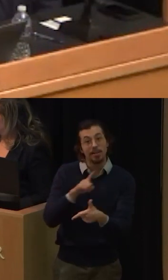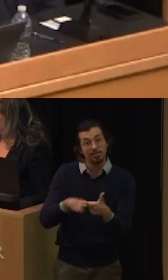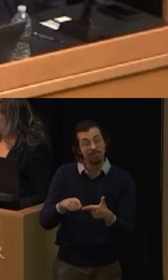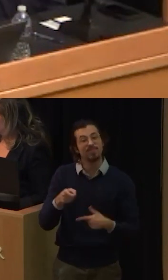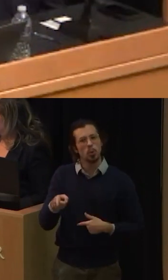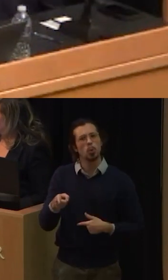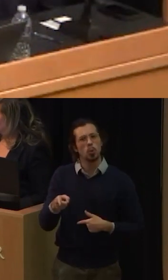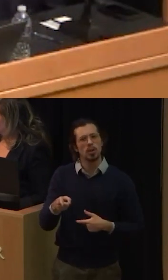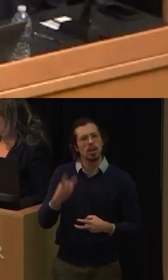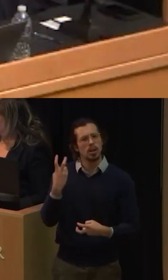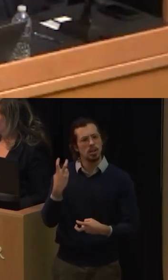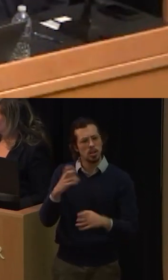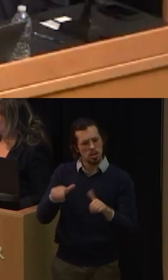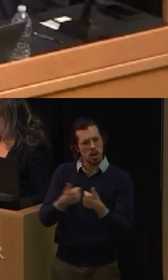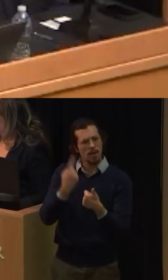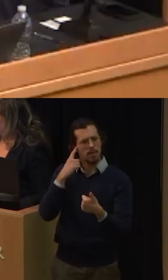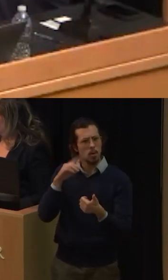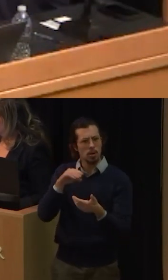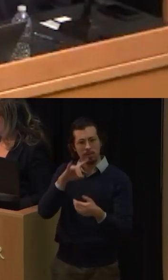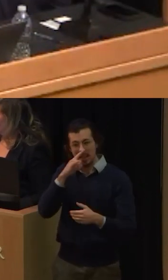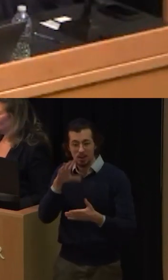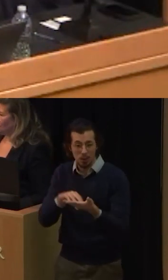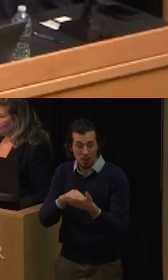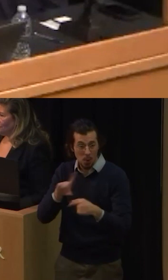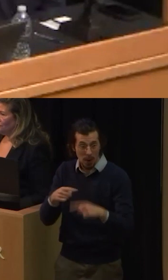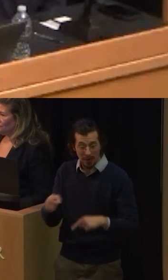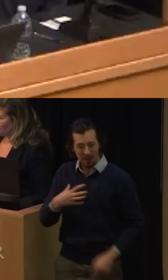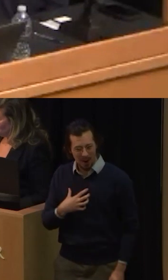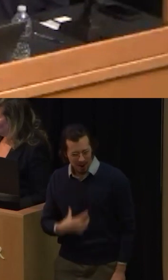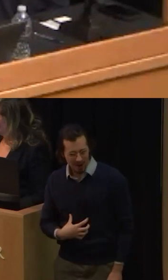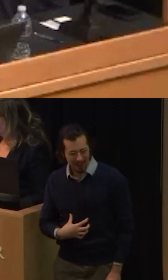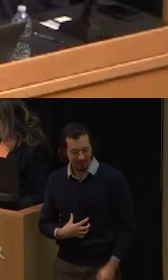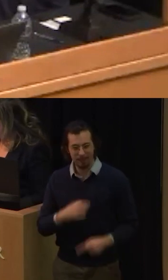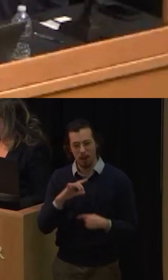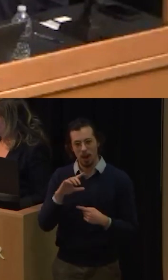"it's really hard for kids to learn when they're hungry. "It's really hard for kids to learn